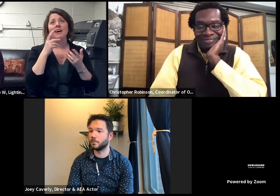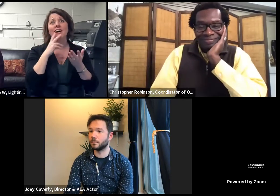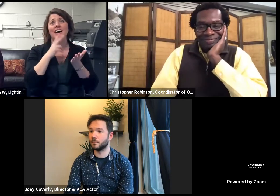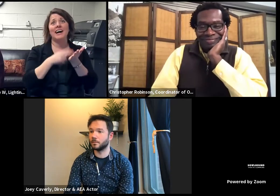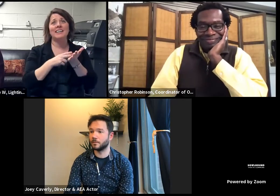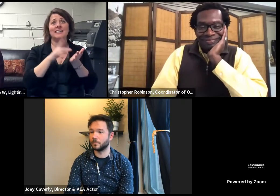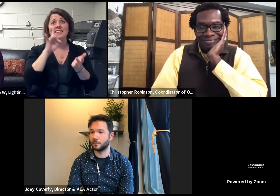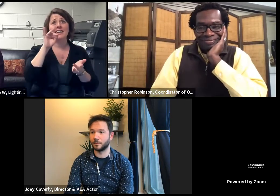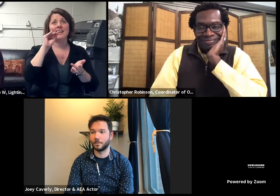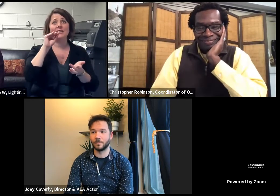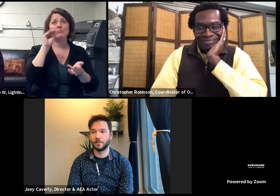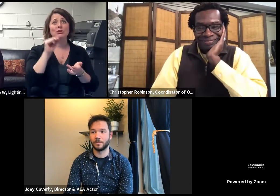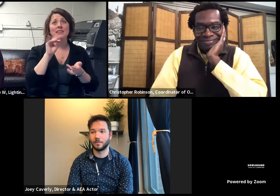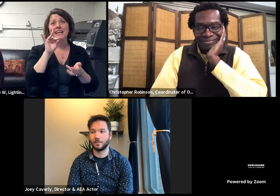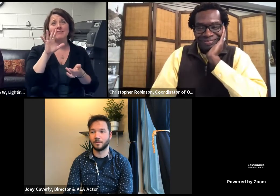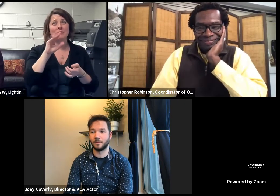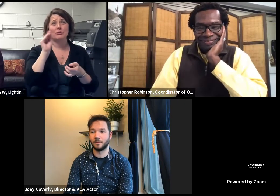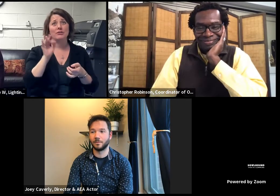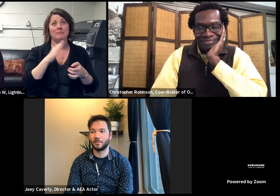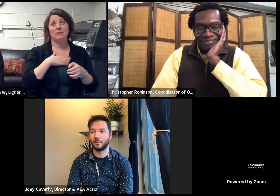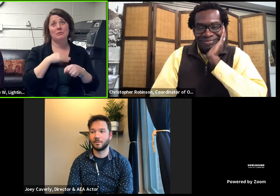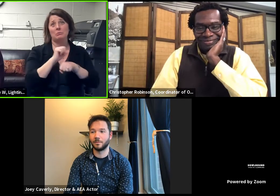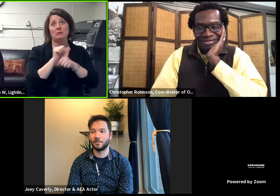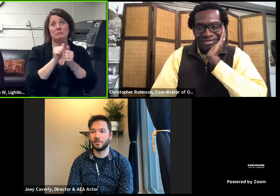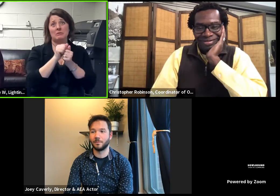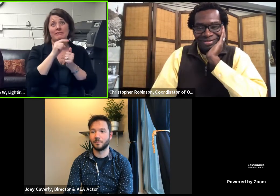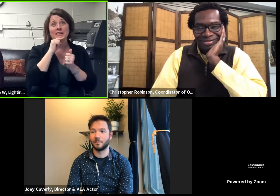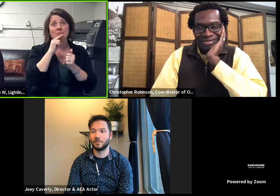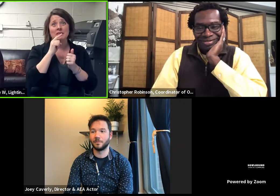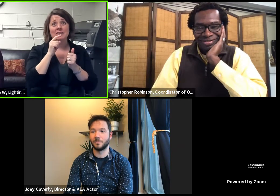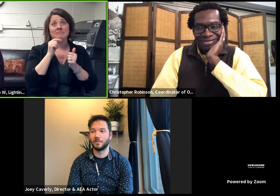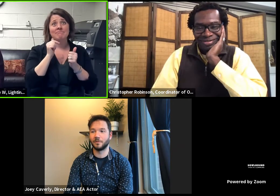Annie? Annie, honestly, 80% of my work